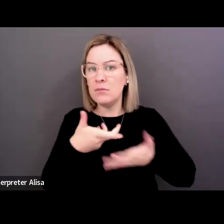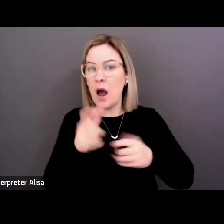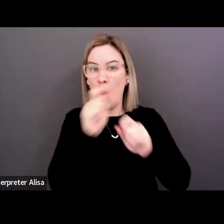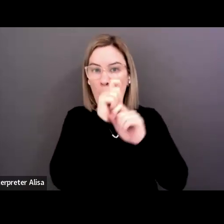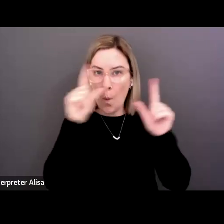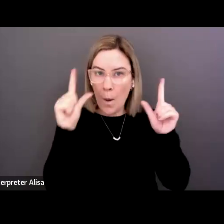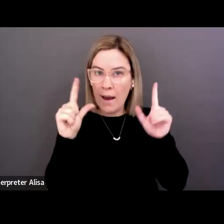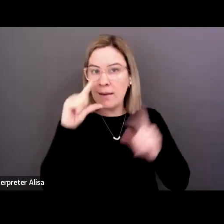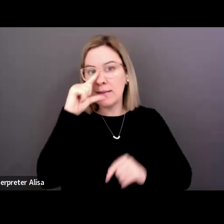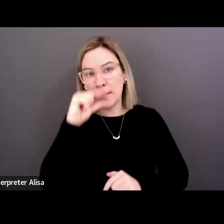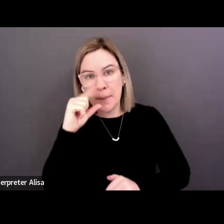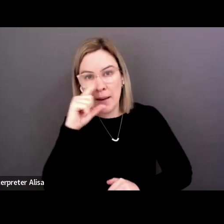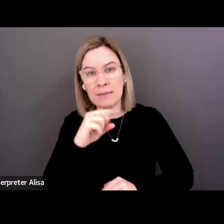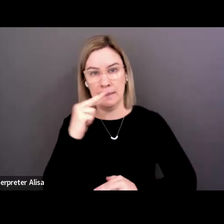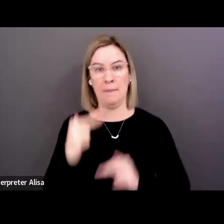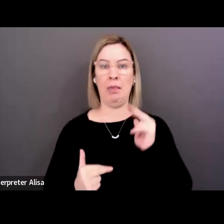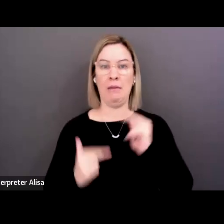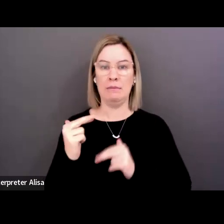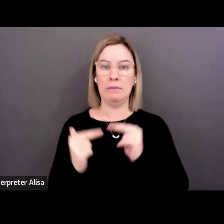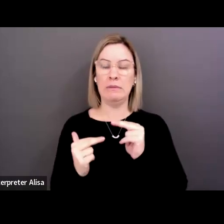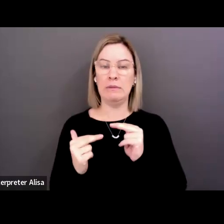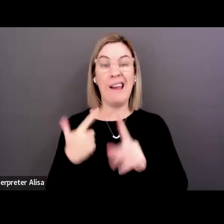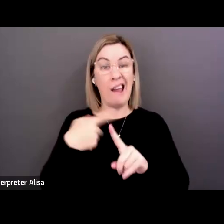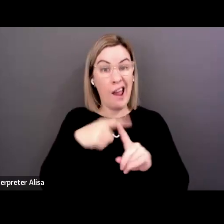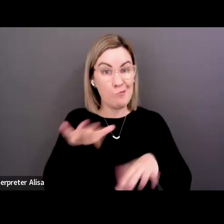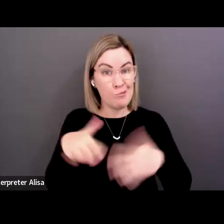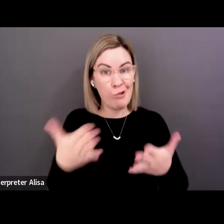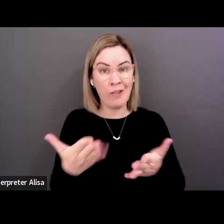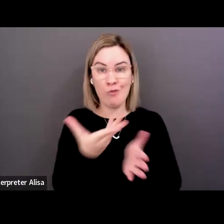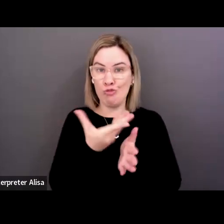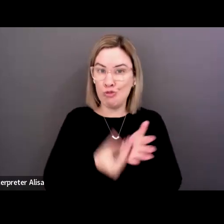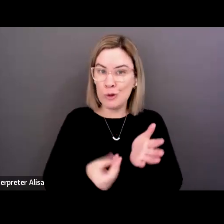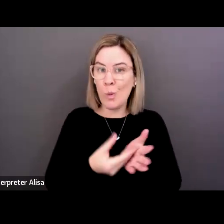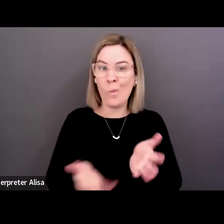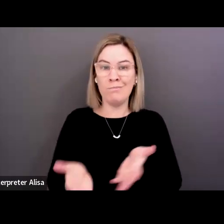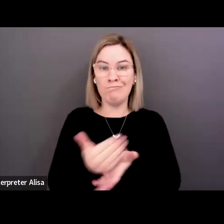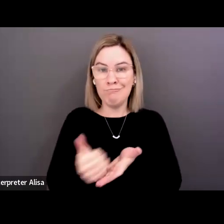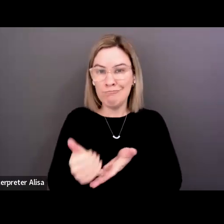start. So, that's what this webinar series is really hoping to do, help to